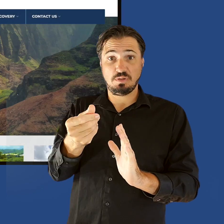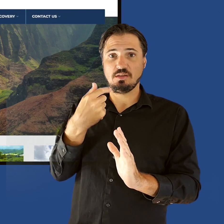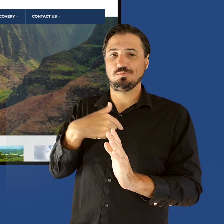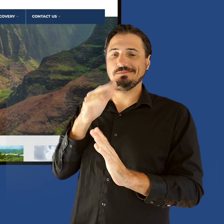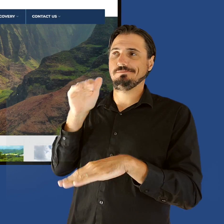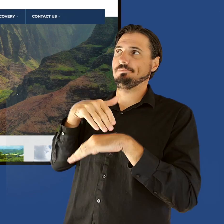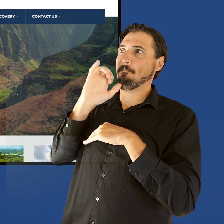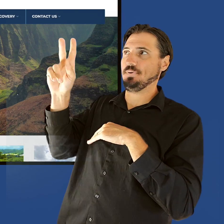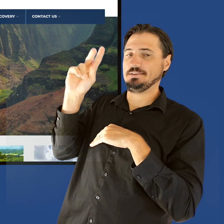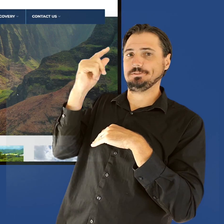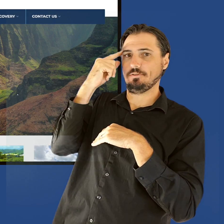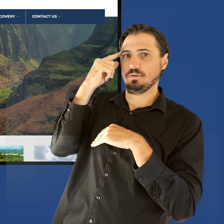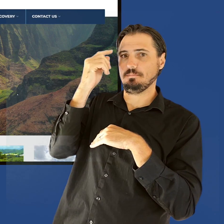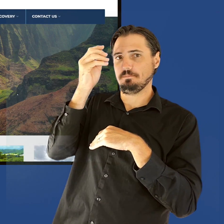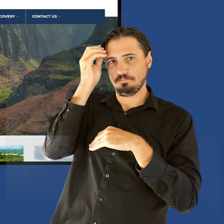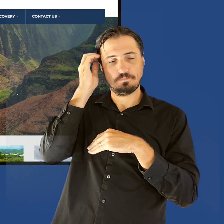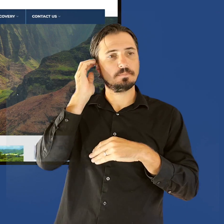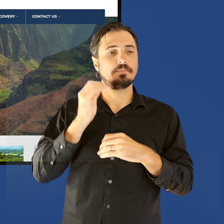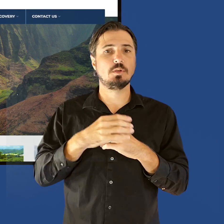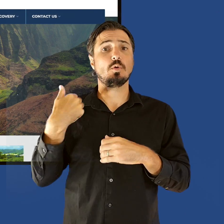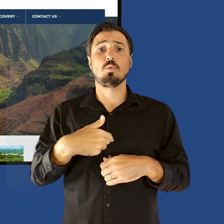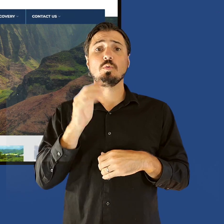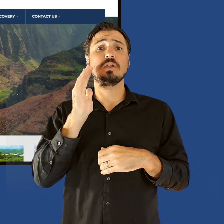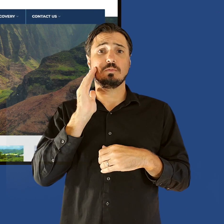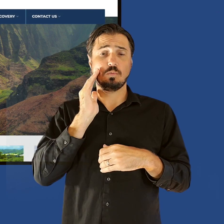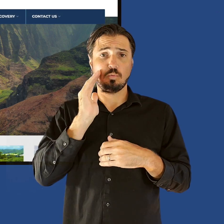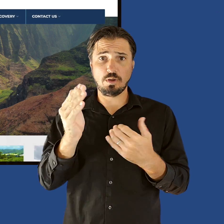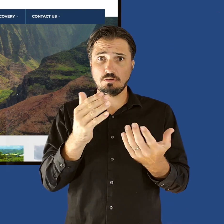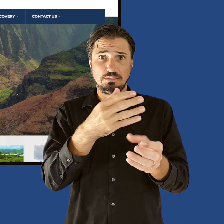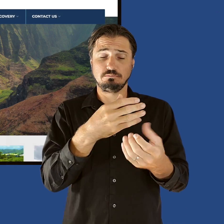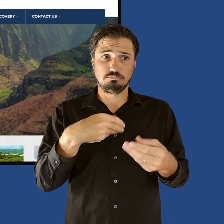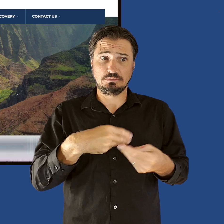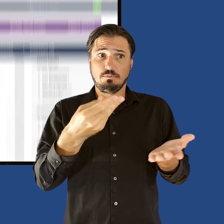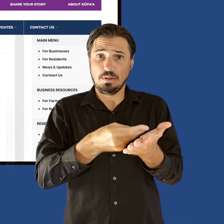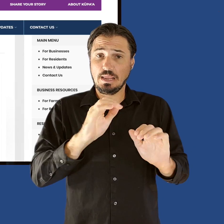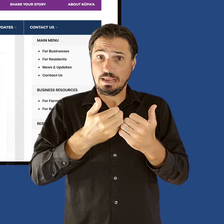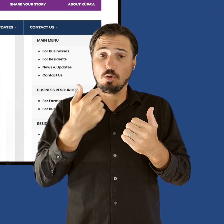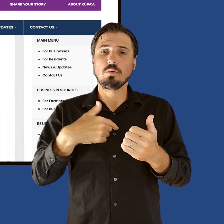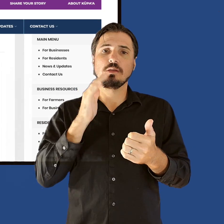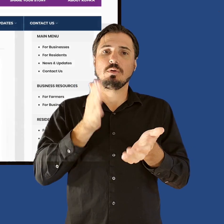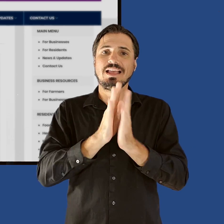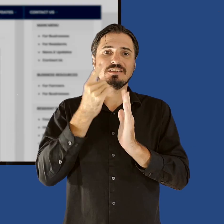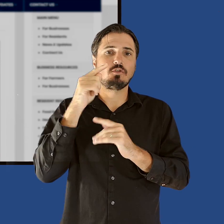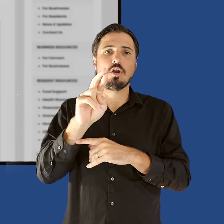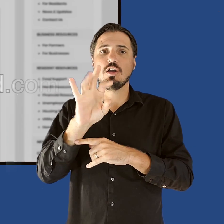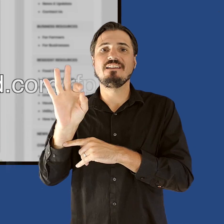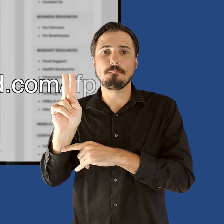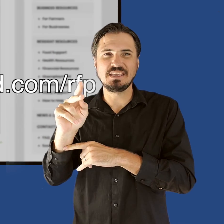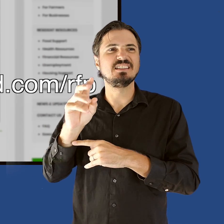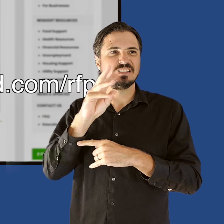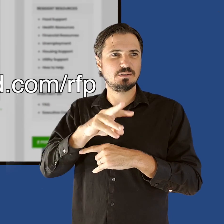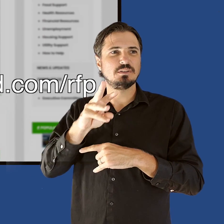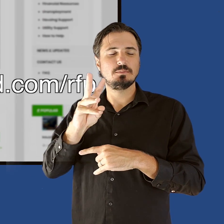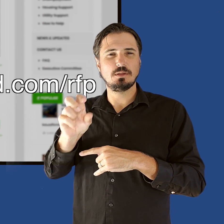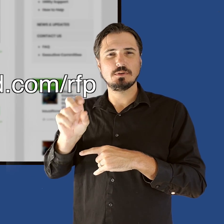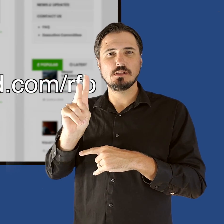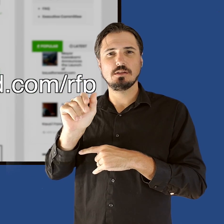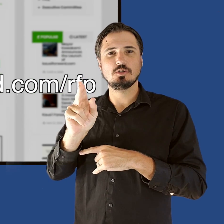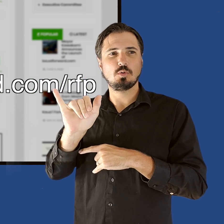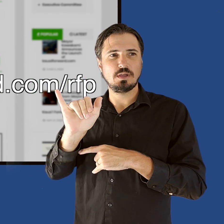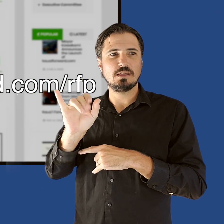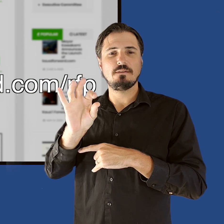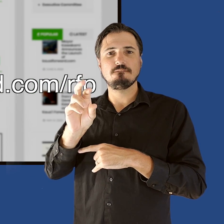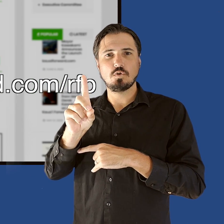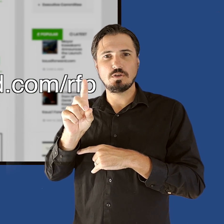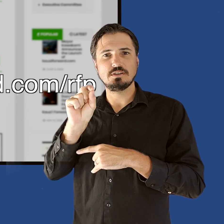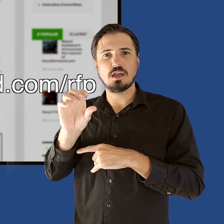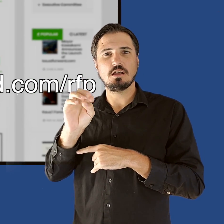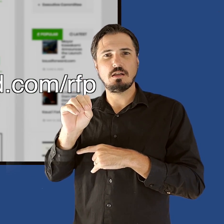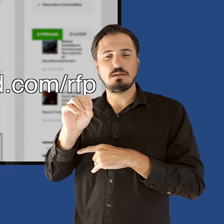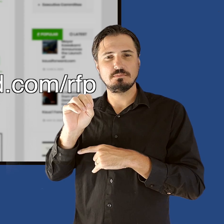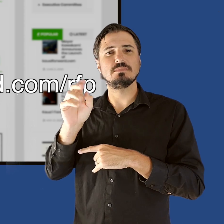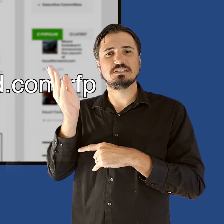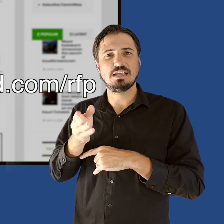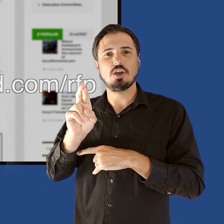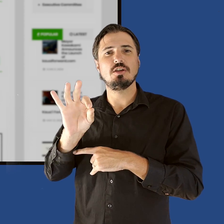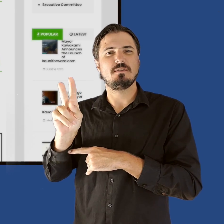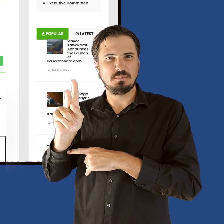The County will be disbursing some of this funding by issuing a Request for Proposals, which can be found at www.kauaiforward.com/rfp.